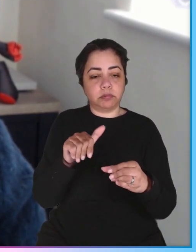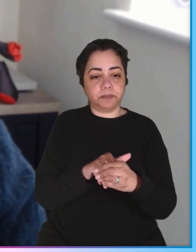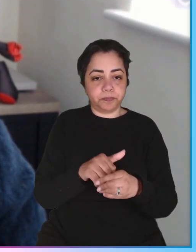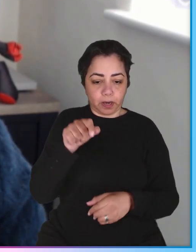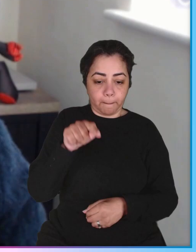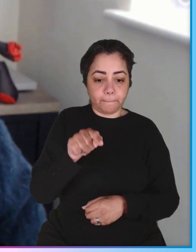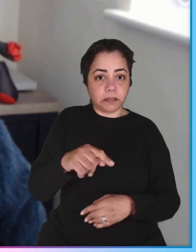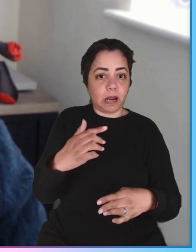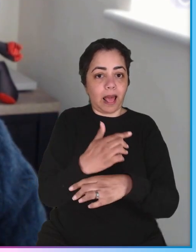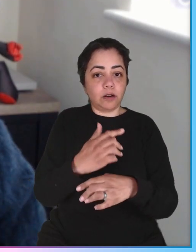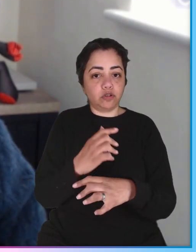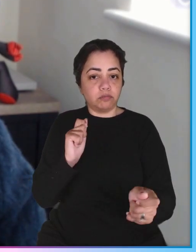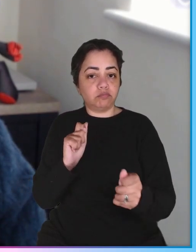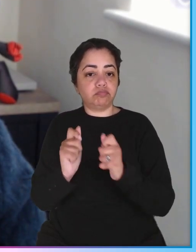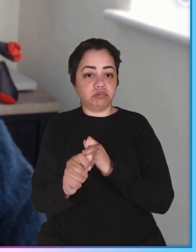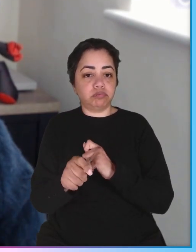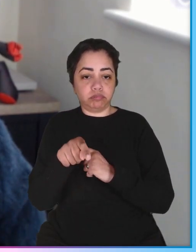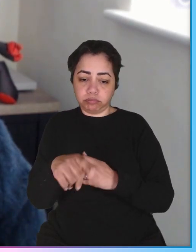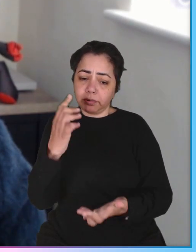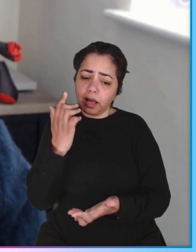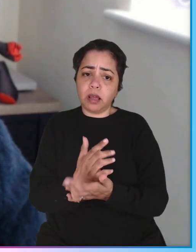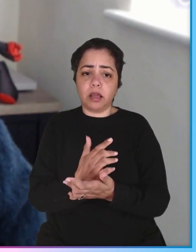showcasing my abilities